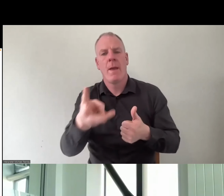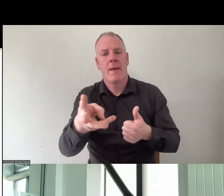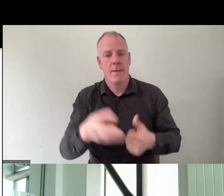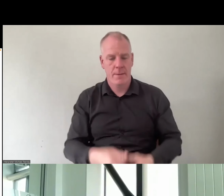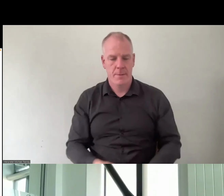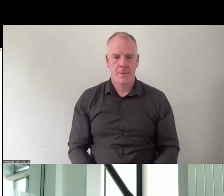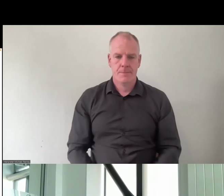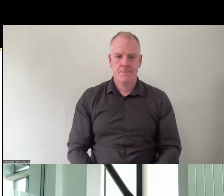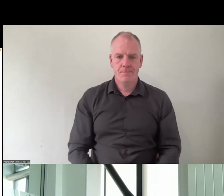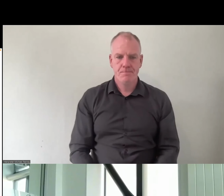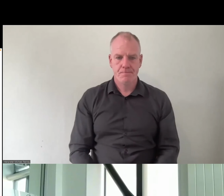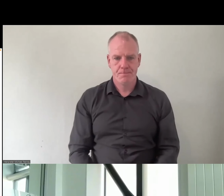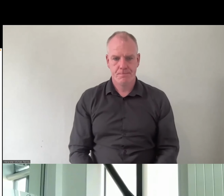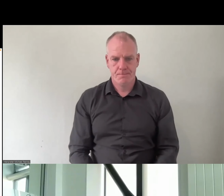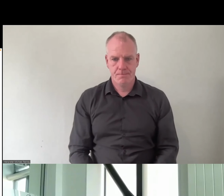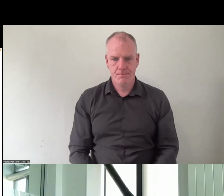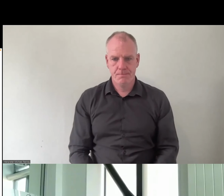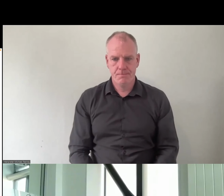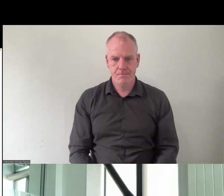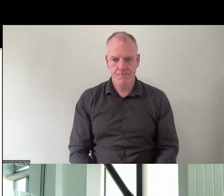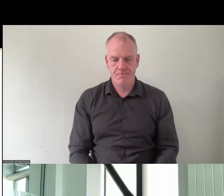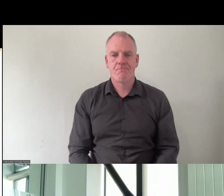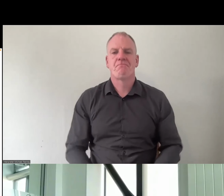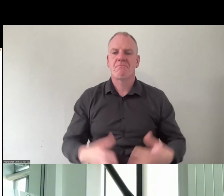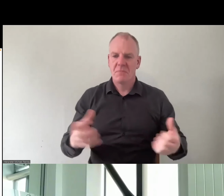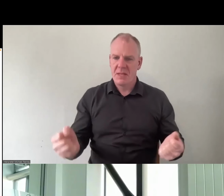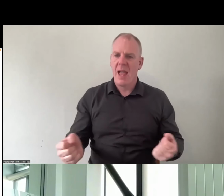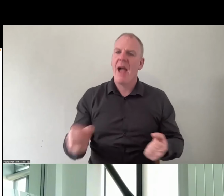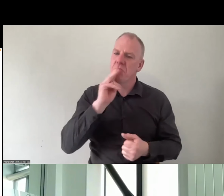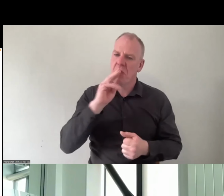It also applies to private entities and market operators